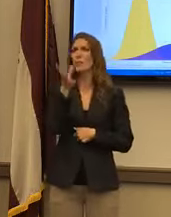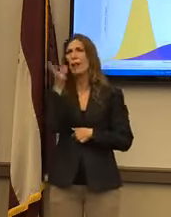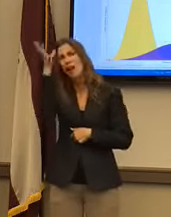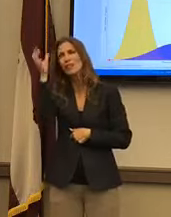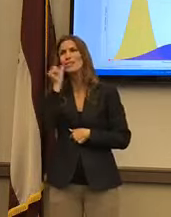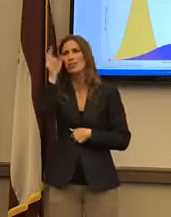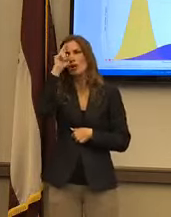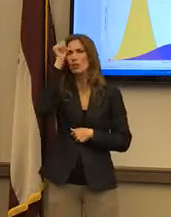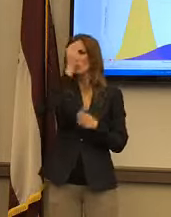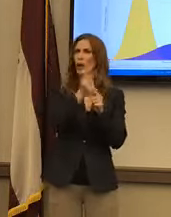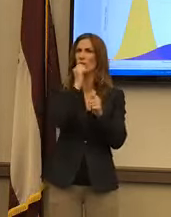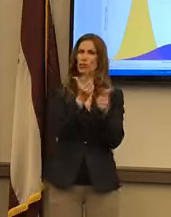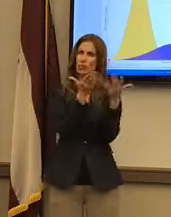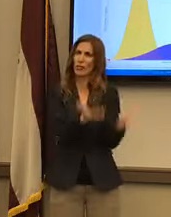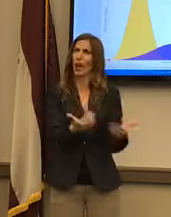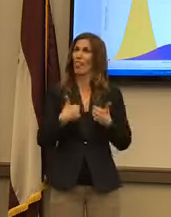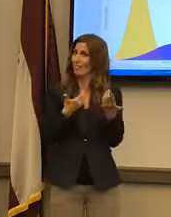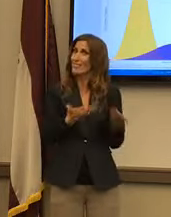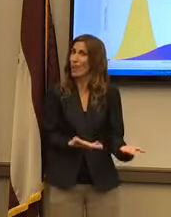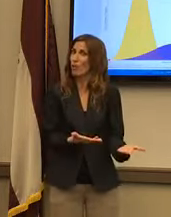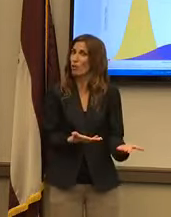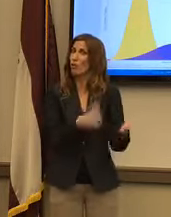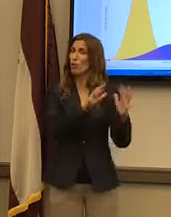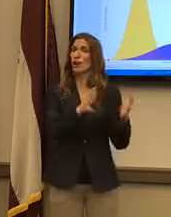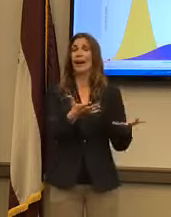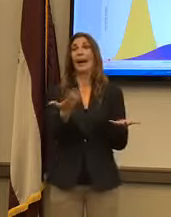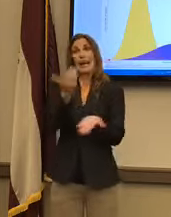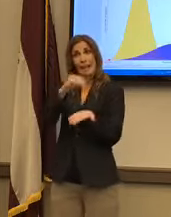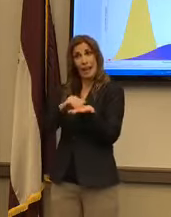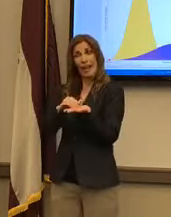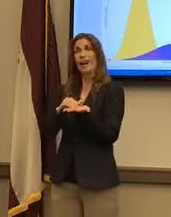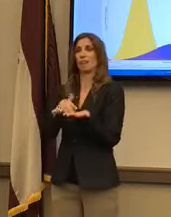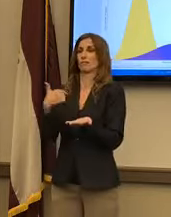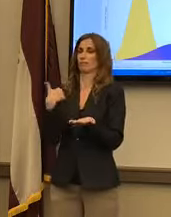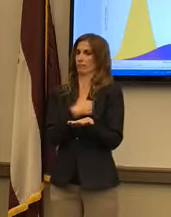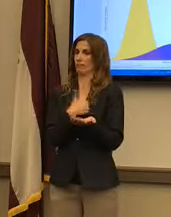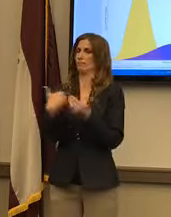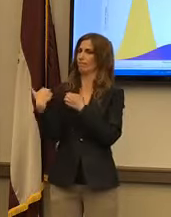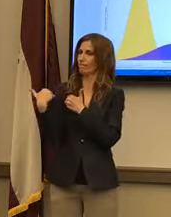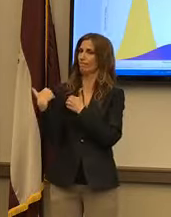brothers and sisters and that again it's on all of us to do everything we can to